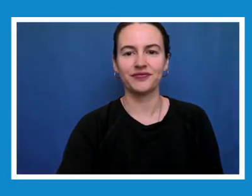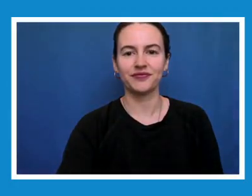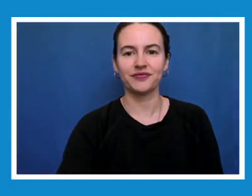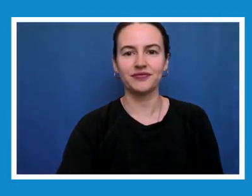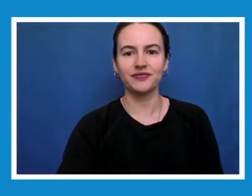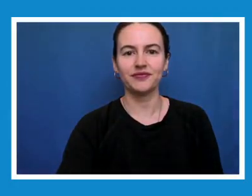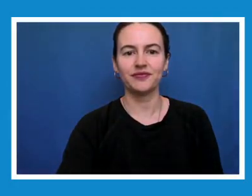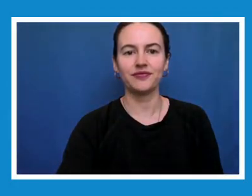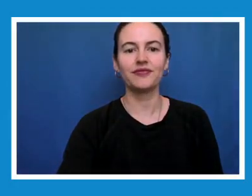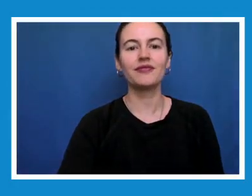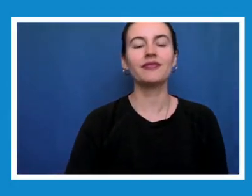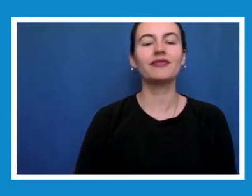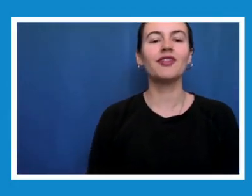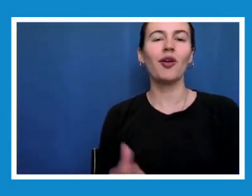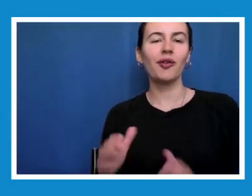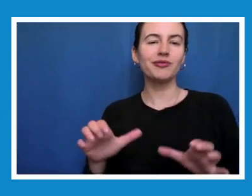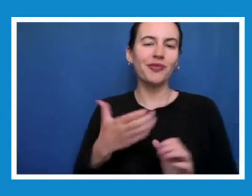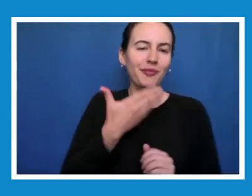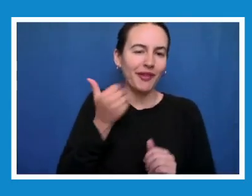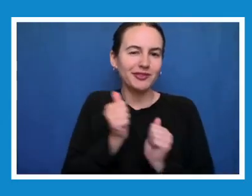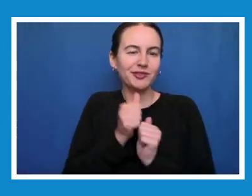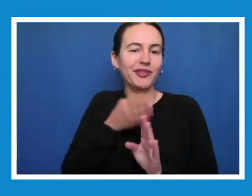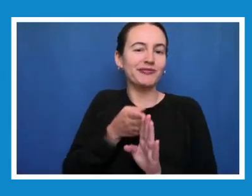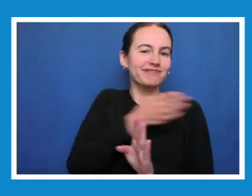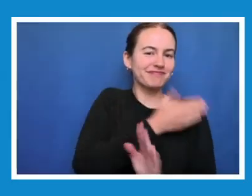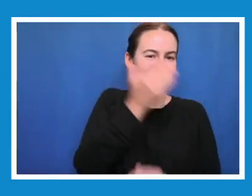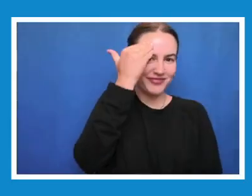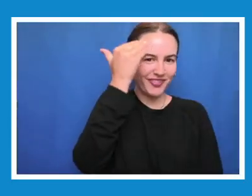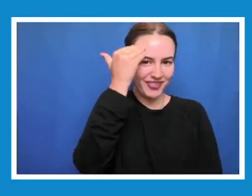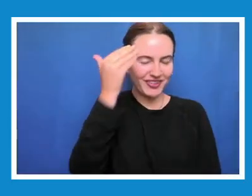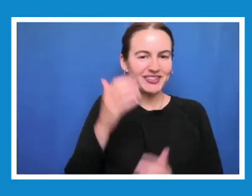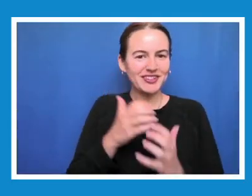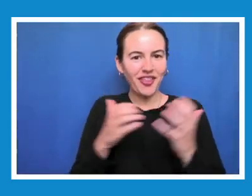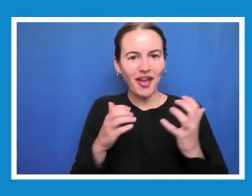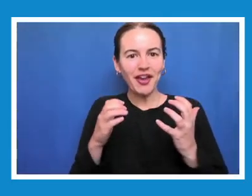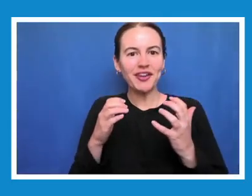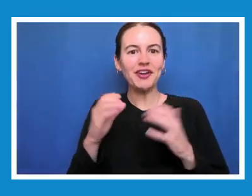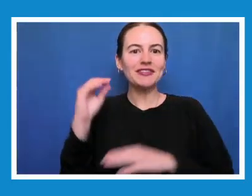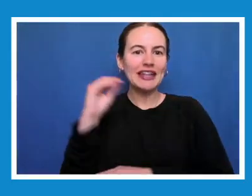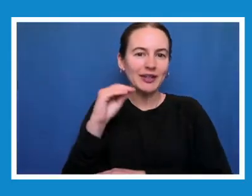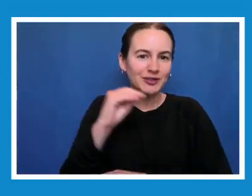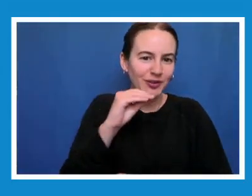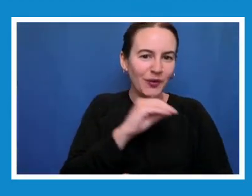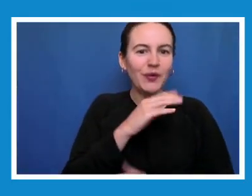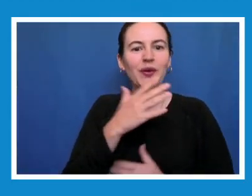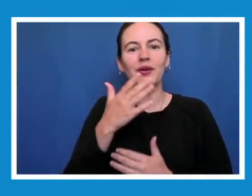we get a lot of uh dinosaurs for plastics you know as the